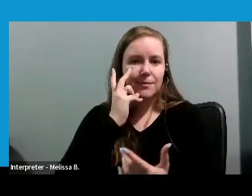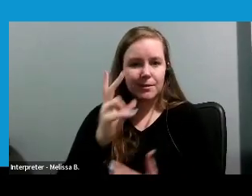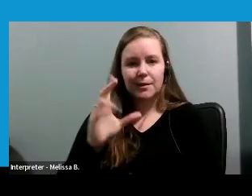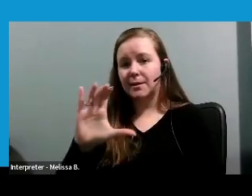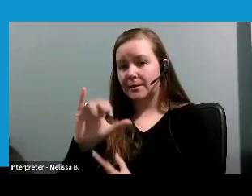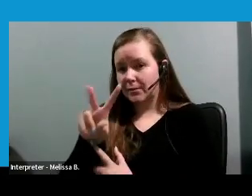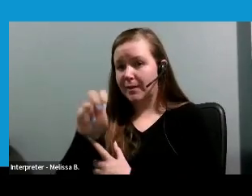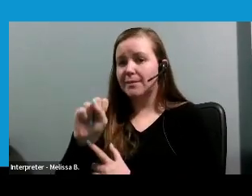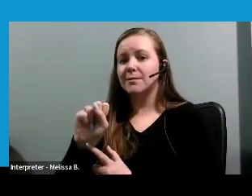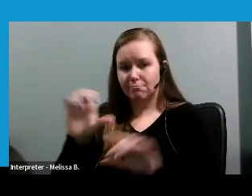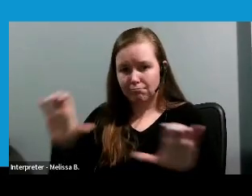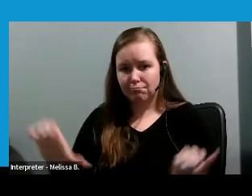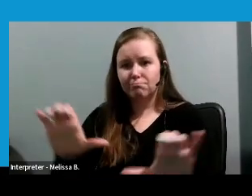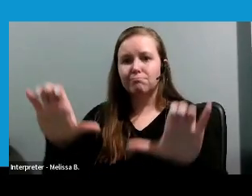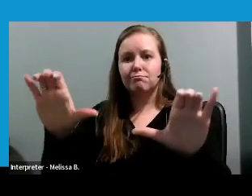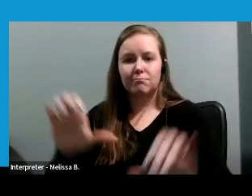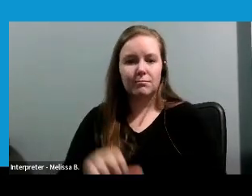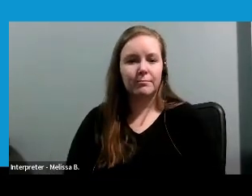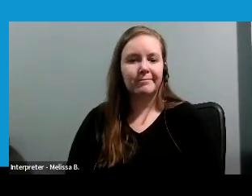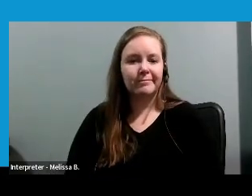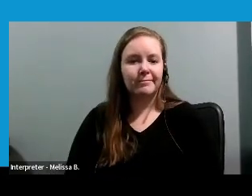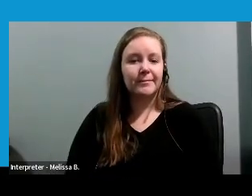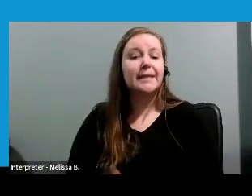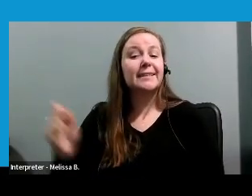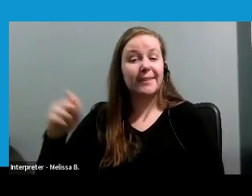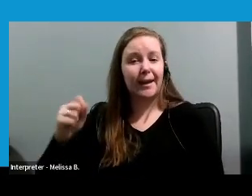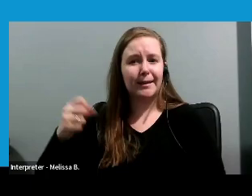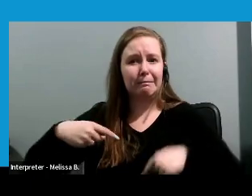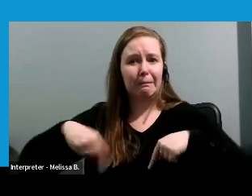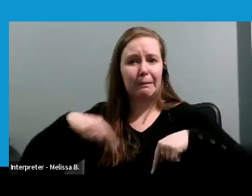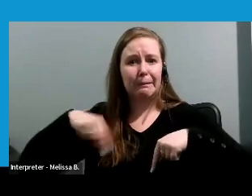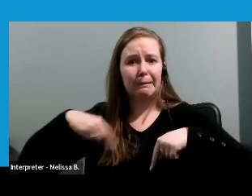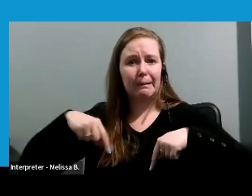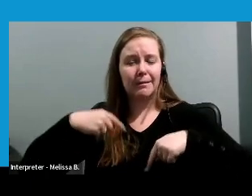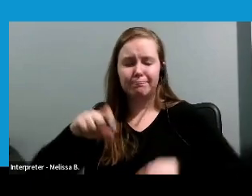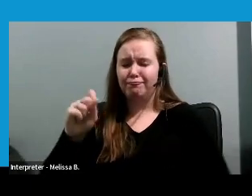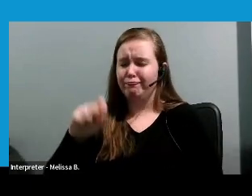Shannon Spencer (she/her): Yes, nerve-wracking, yes, I know. I totally understand that.